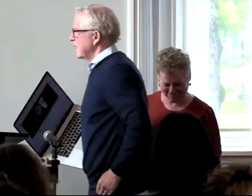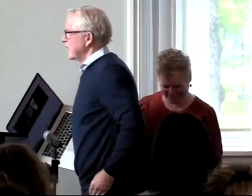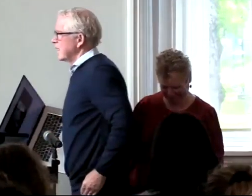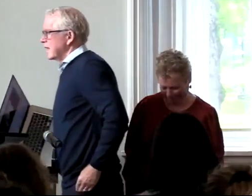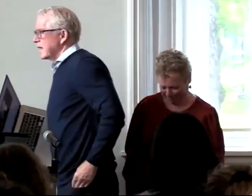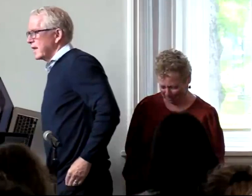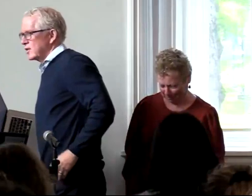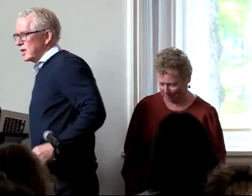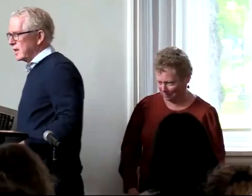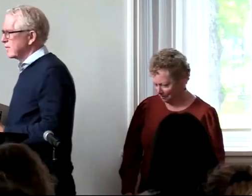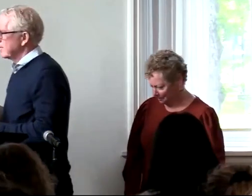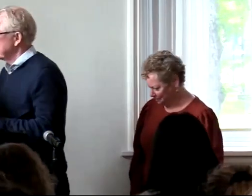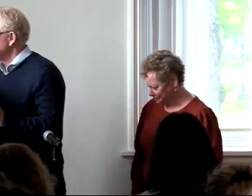Thanks, Shelley.